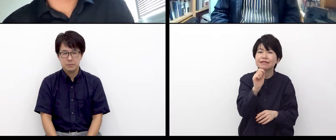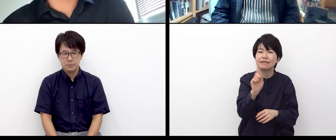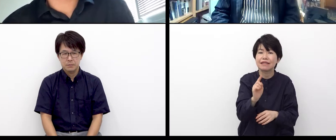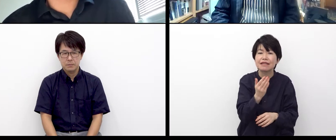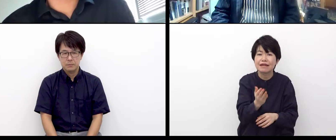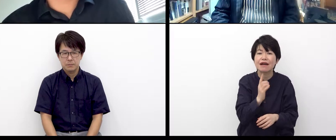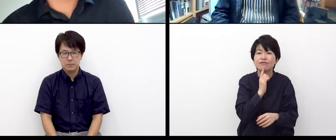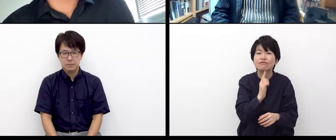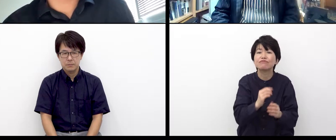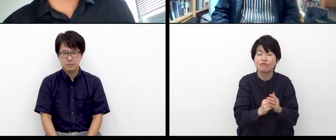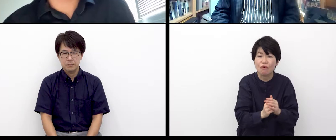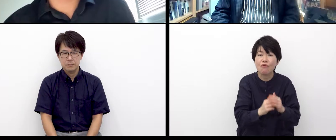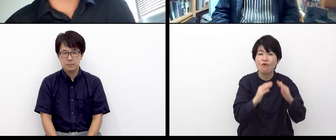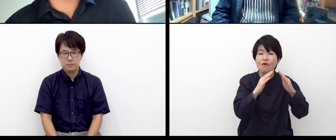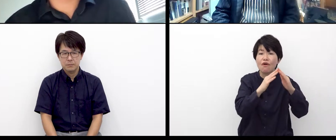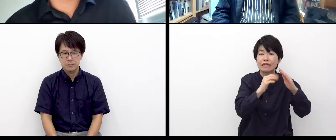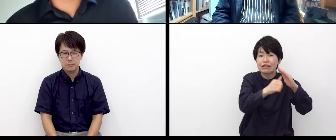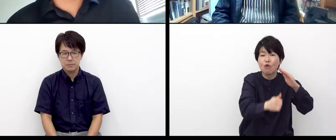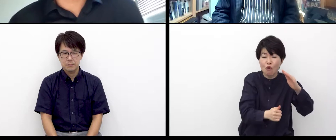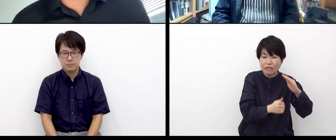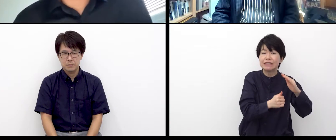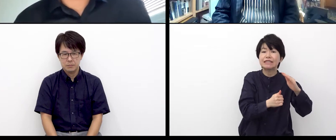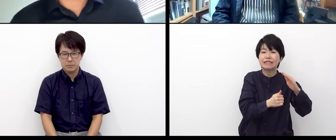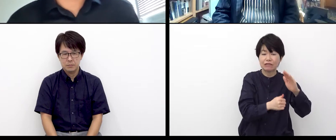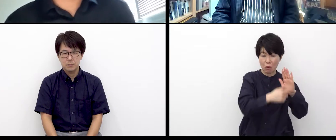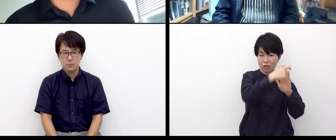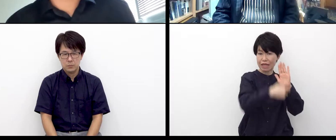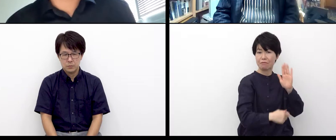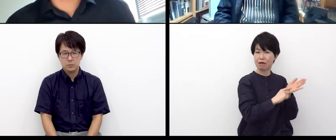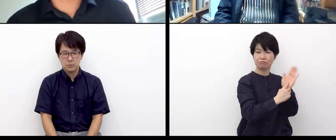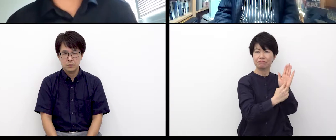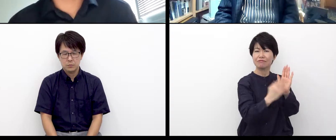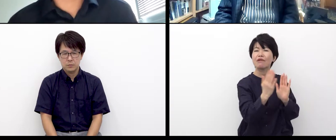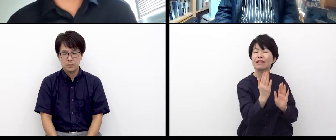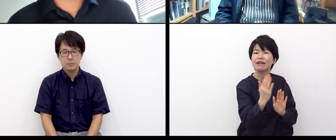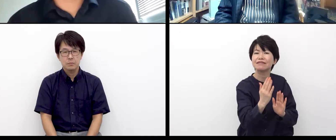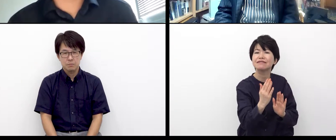he made it while he doesn’t feature “hikikomori” as the main topic. People shutting themselves away at home